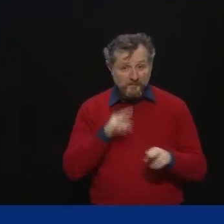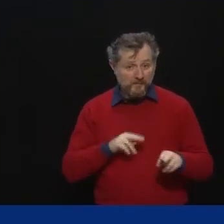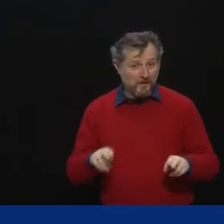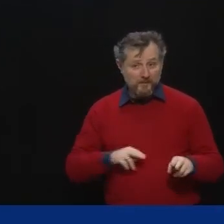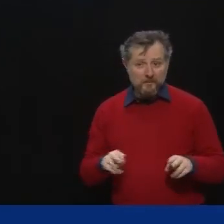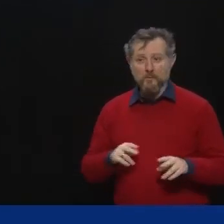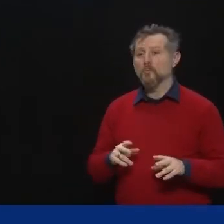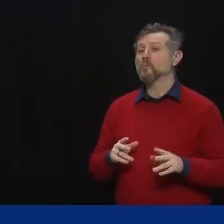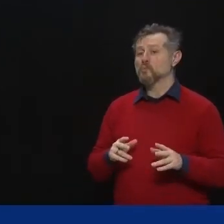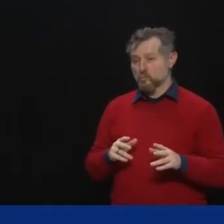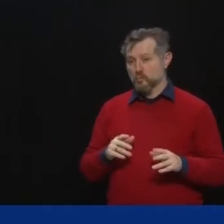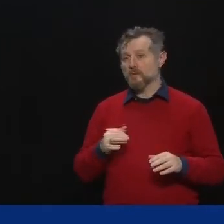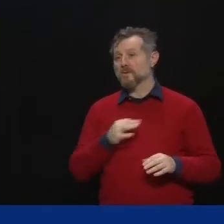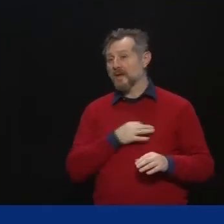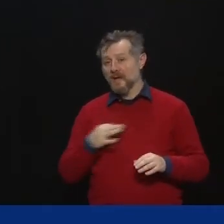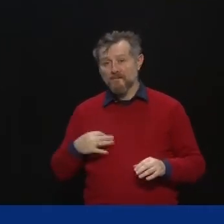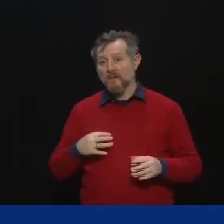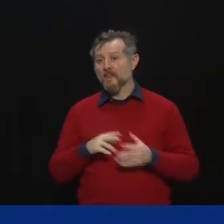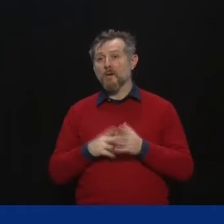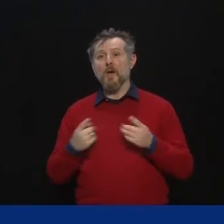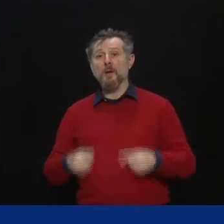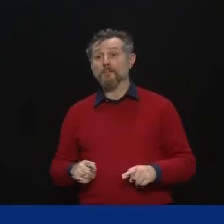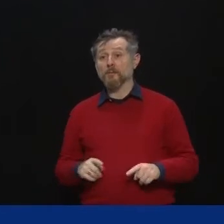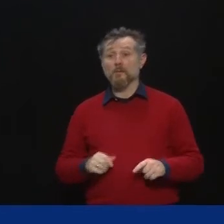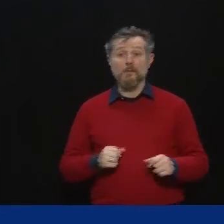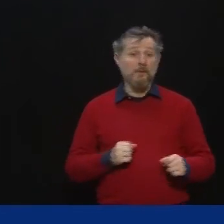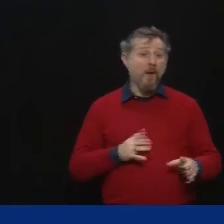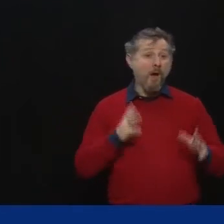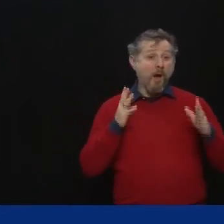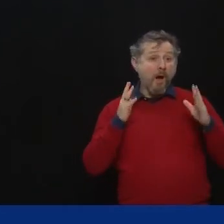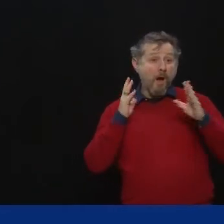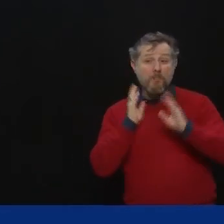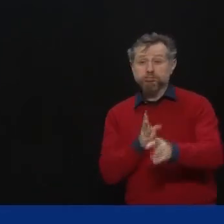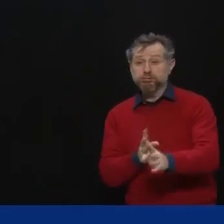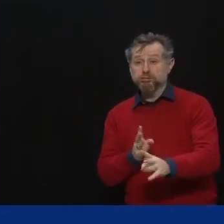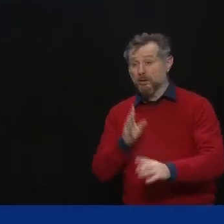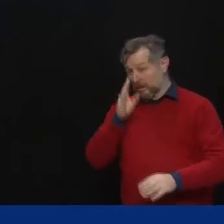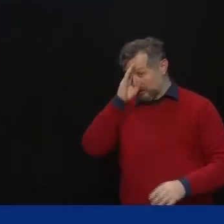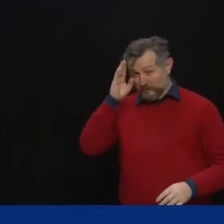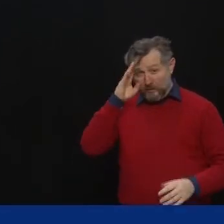LONG, SO WE TALKED ABOUT HOSPITAL CAPACITY AND HOW THIS IS REALLY THE BREAK POINT. IF YOU DON'T HAVE ENOUGH